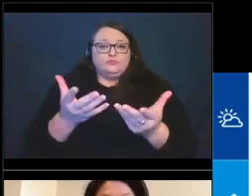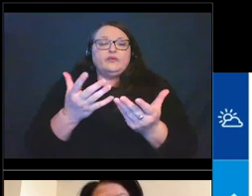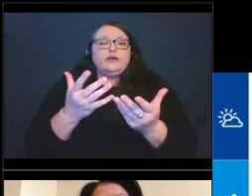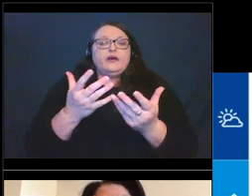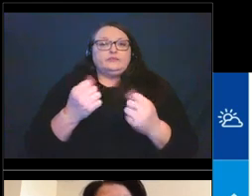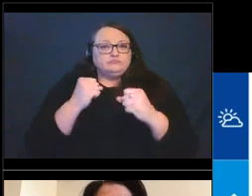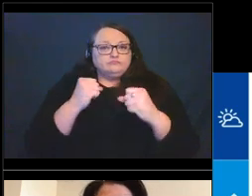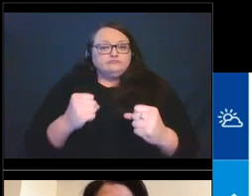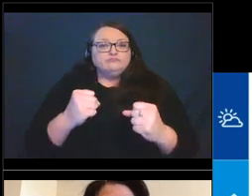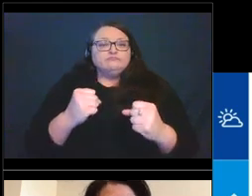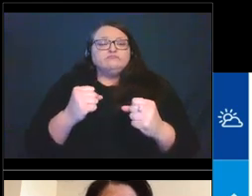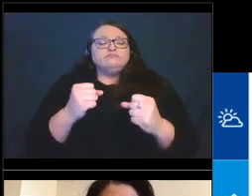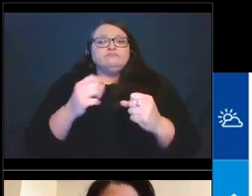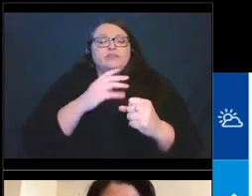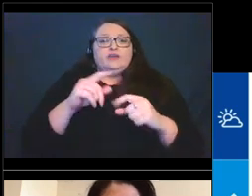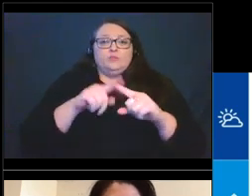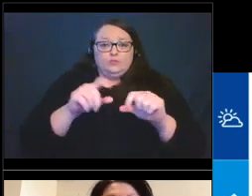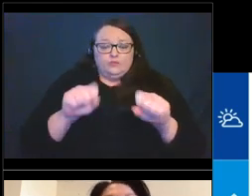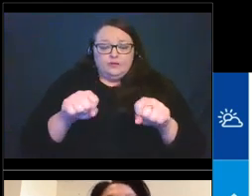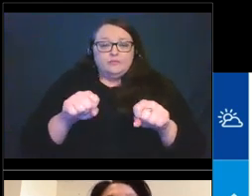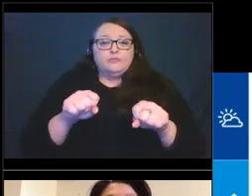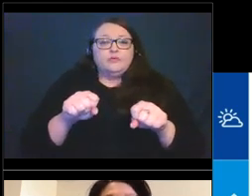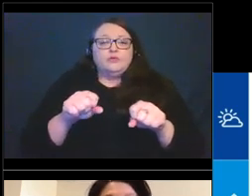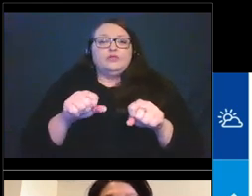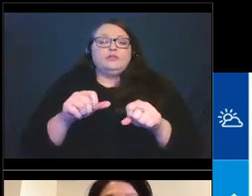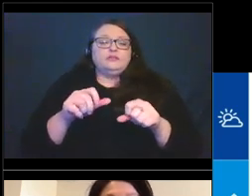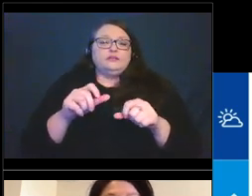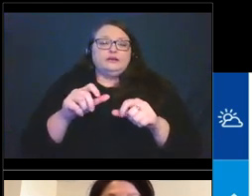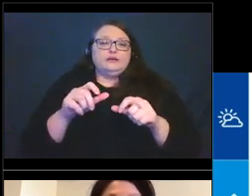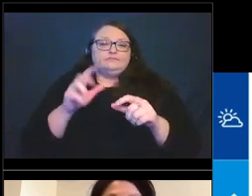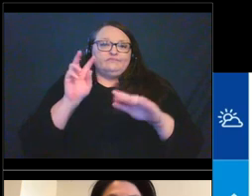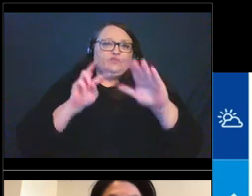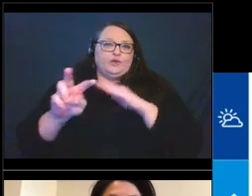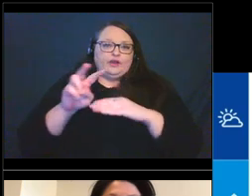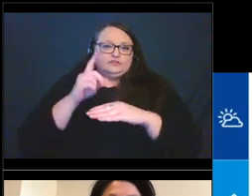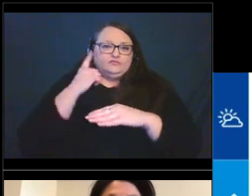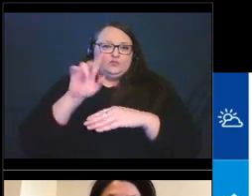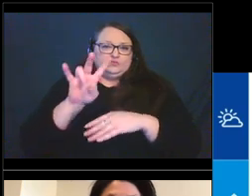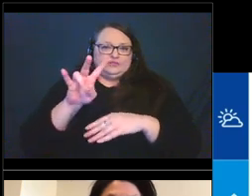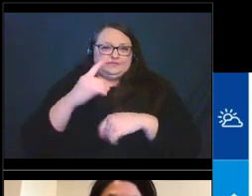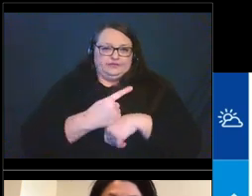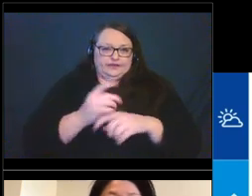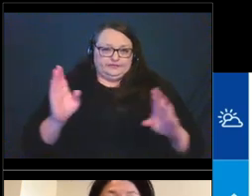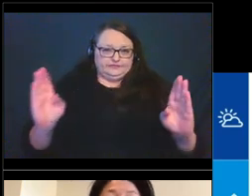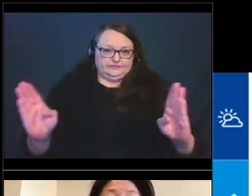the seven day forecast period. HeatRisk was developed to also include specific information for